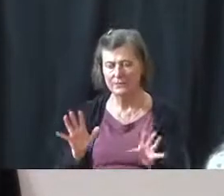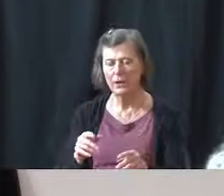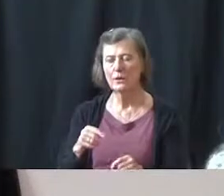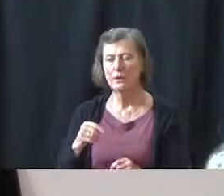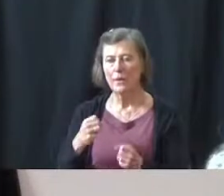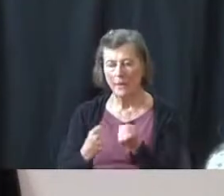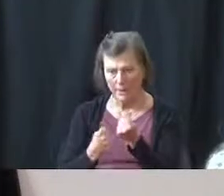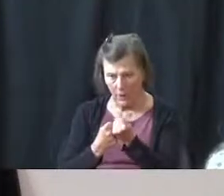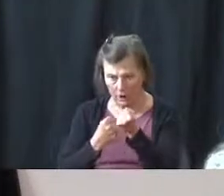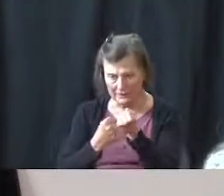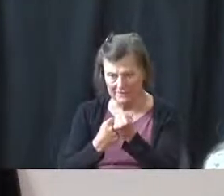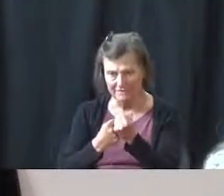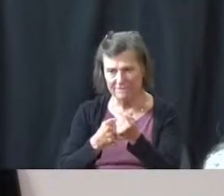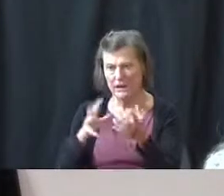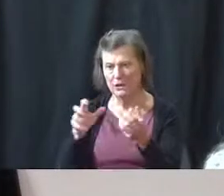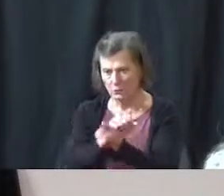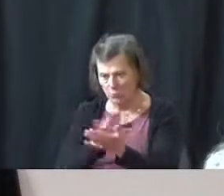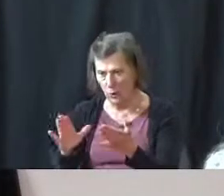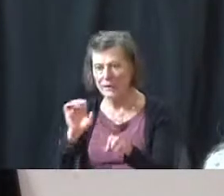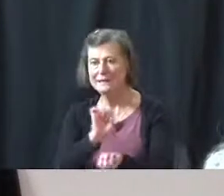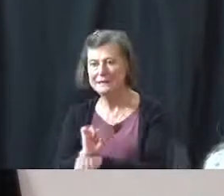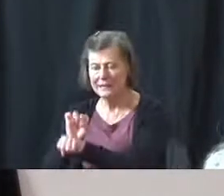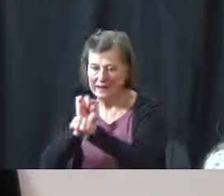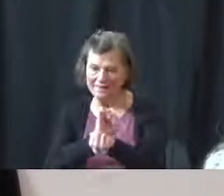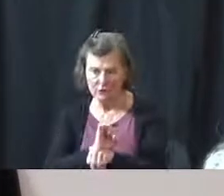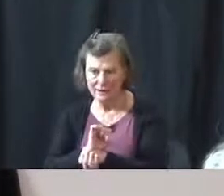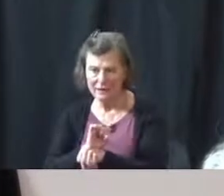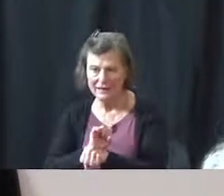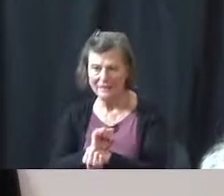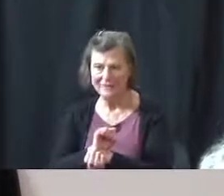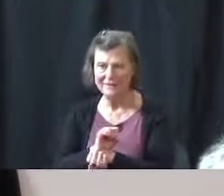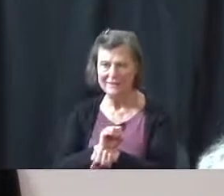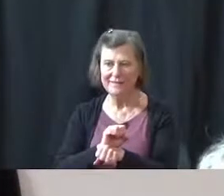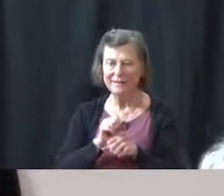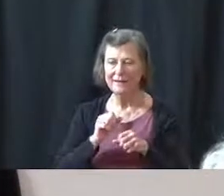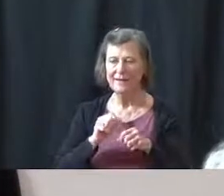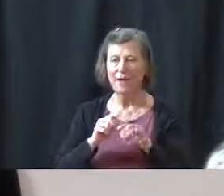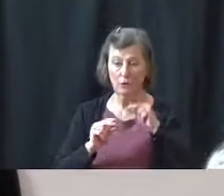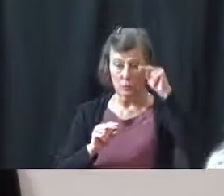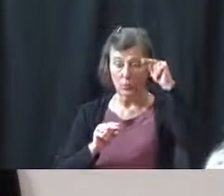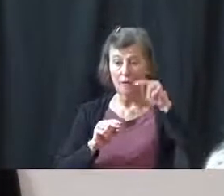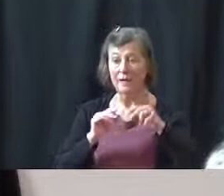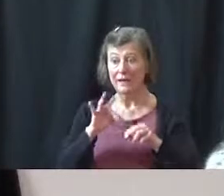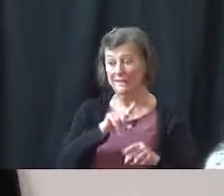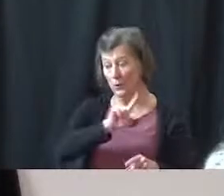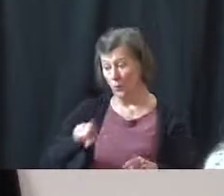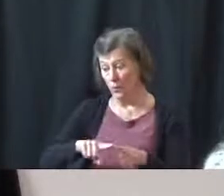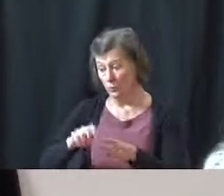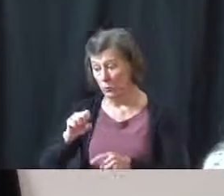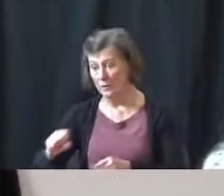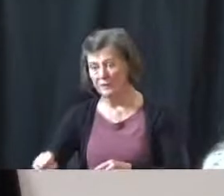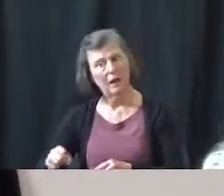were in the North. But, if he had gone down to the South, he would have certainly been dead on arrival. They did not put up with that kind of stuff.